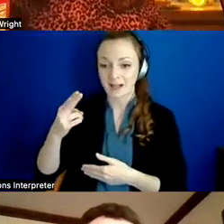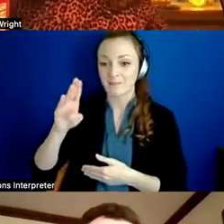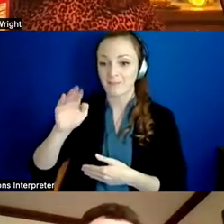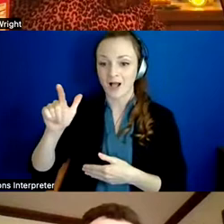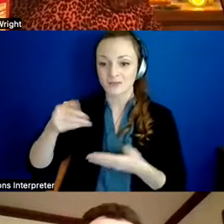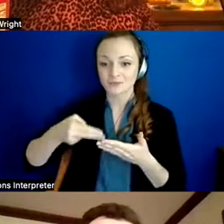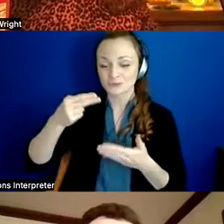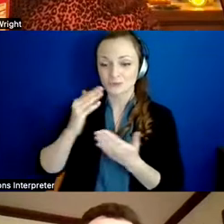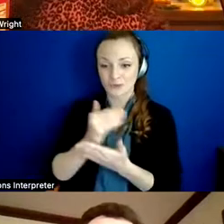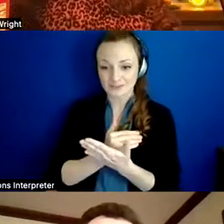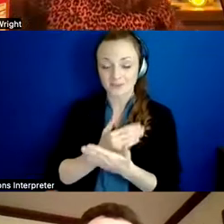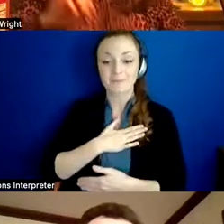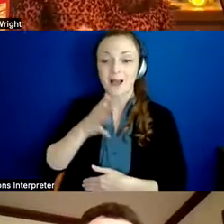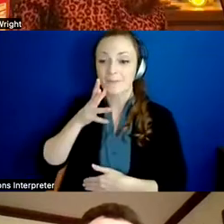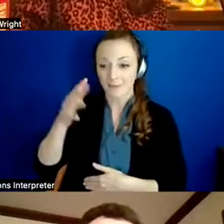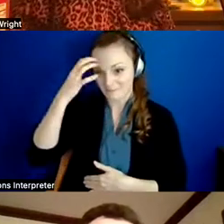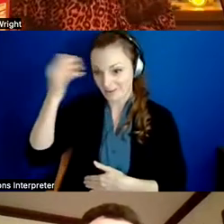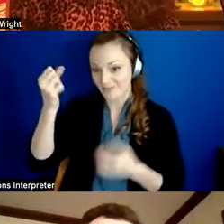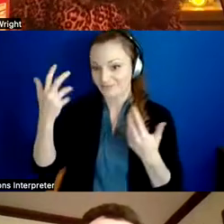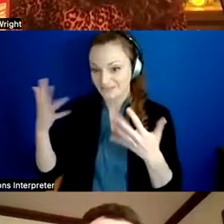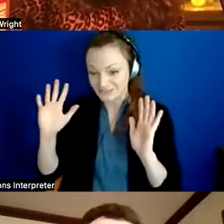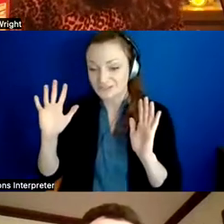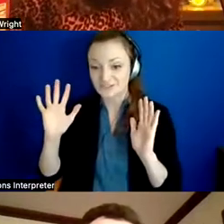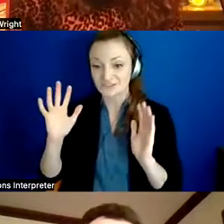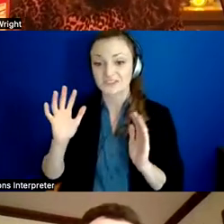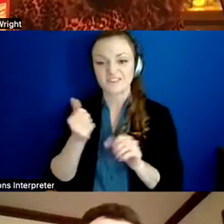ago I said to my mom, I need you to write down the recipe and she's like there's